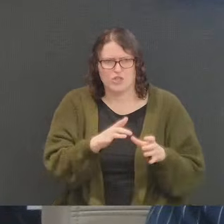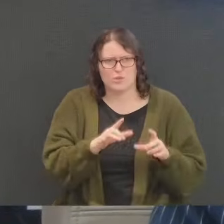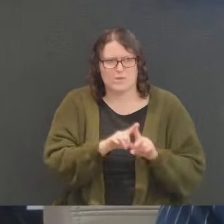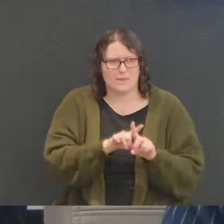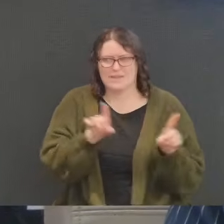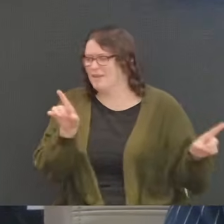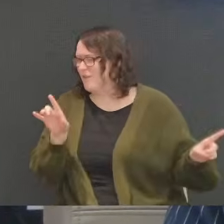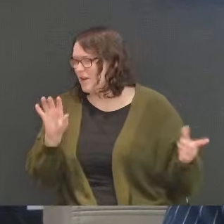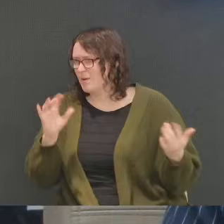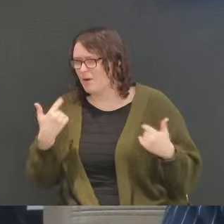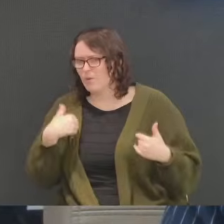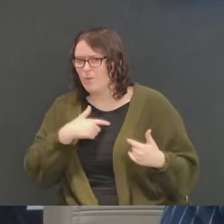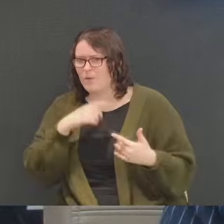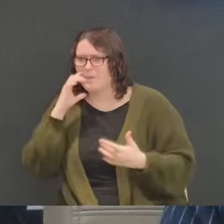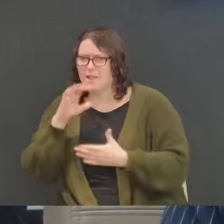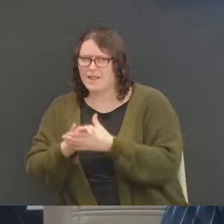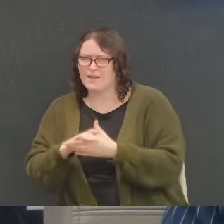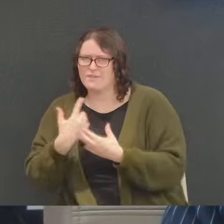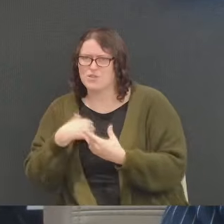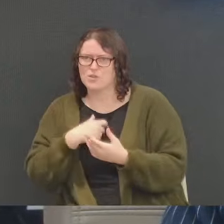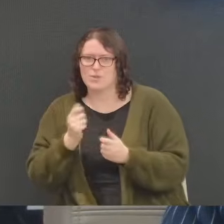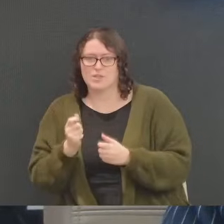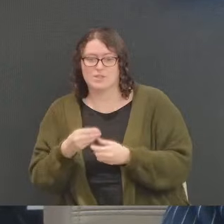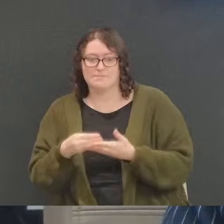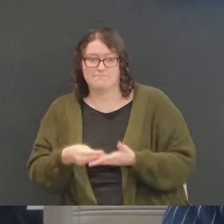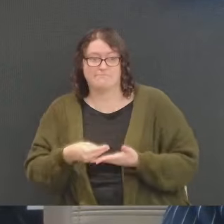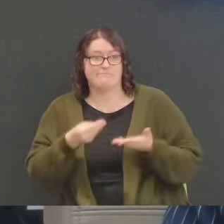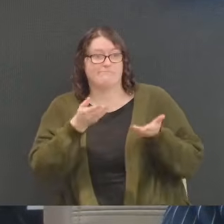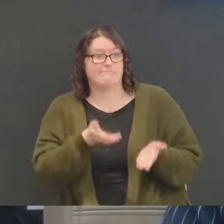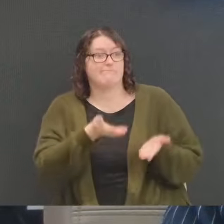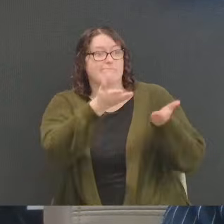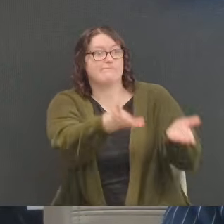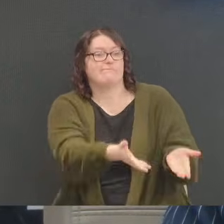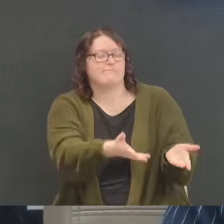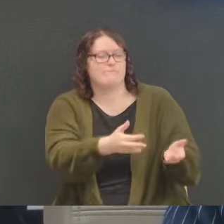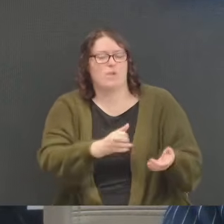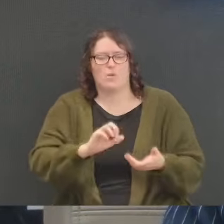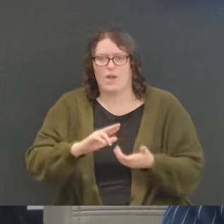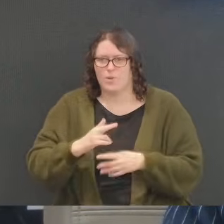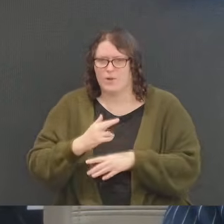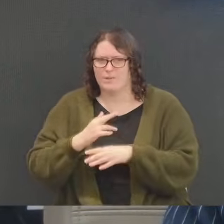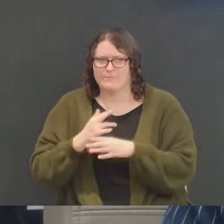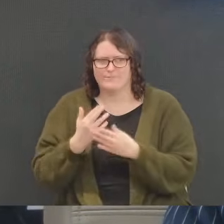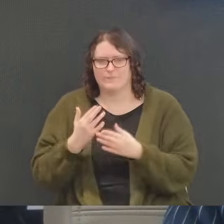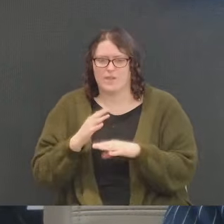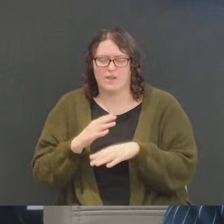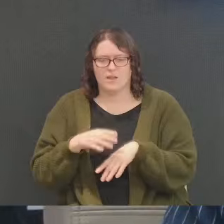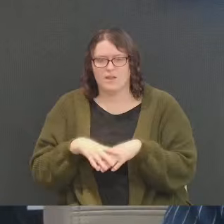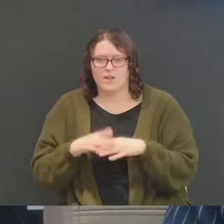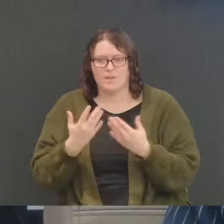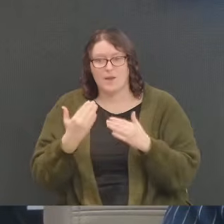believe. Are we going to just turn the money over? How do we put guard rails if the Board gets out of